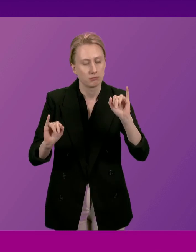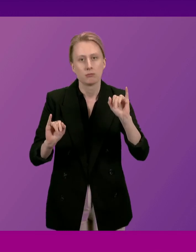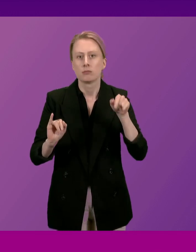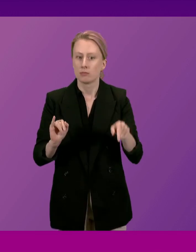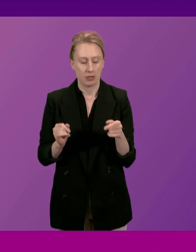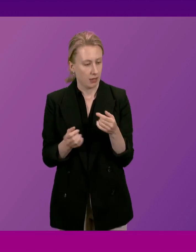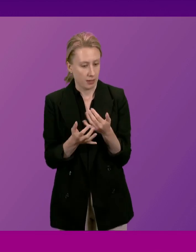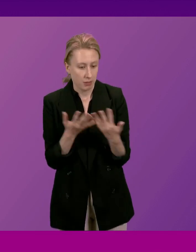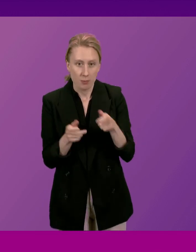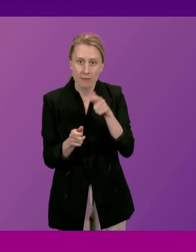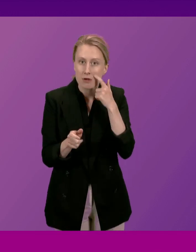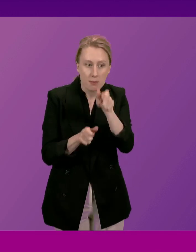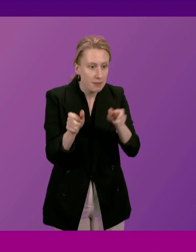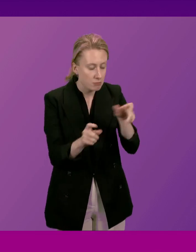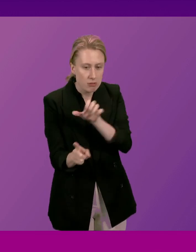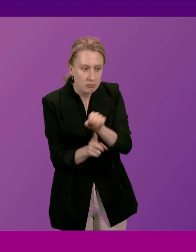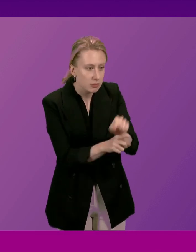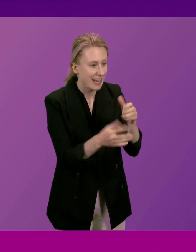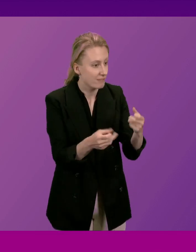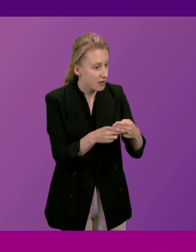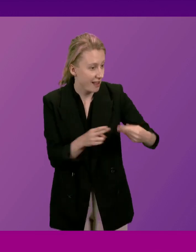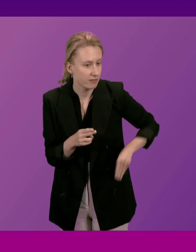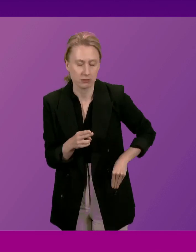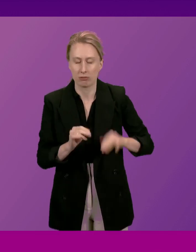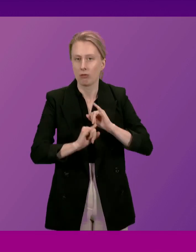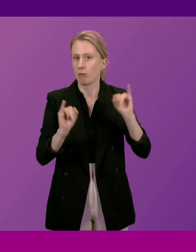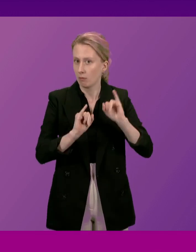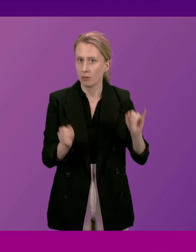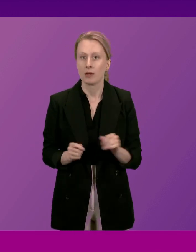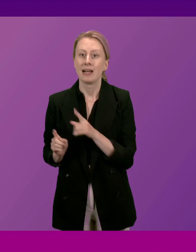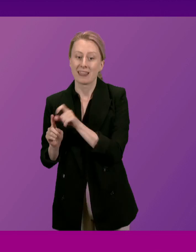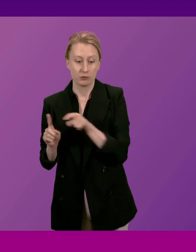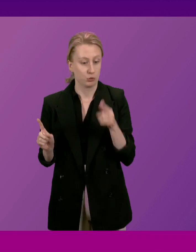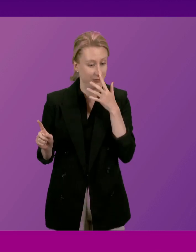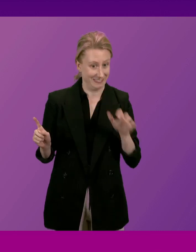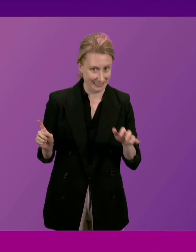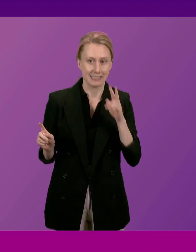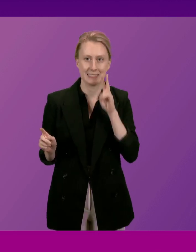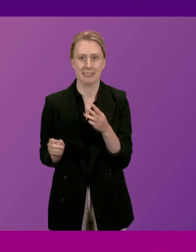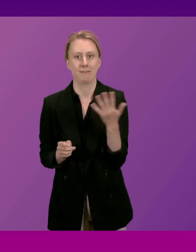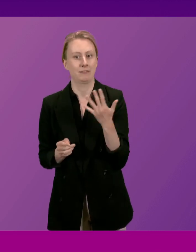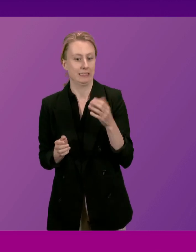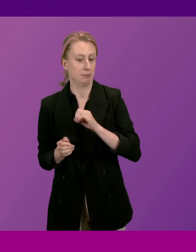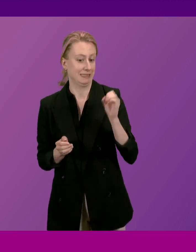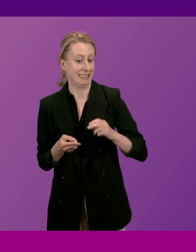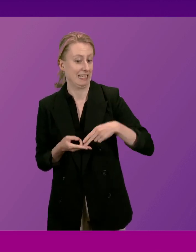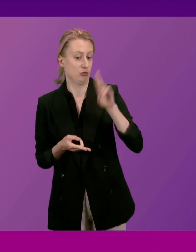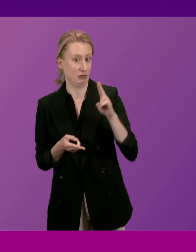rising, with a 15 per cent increase among 11 to 15-year-olds in only five years. Many